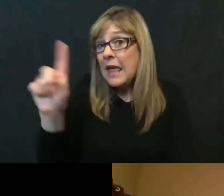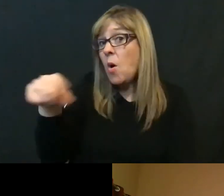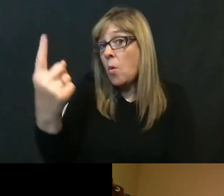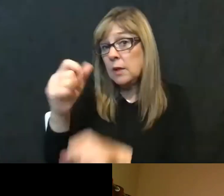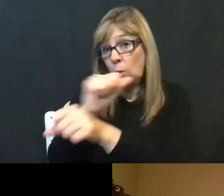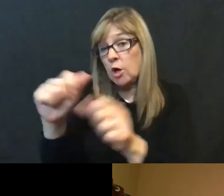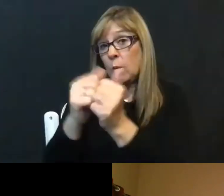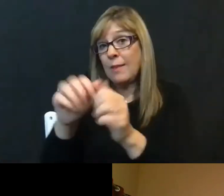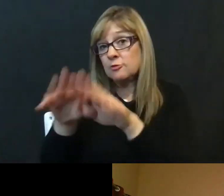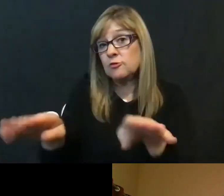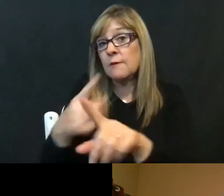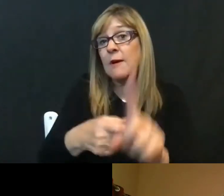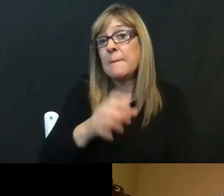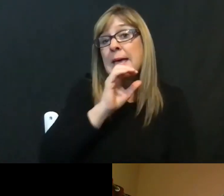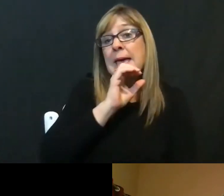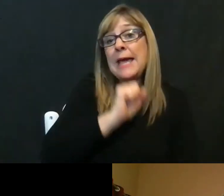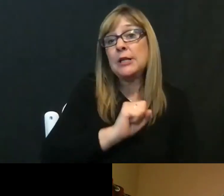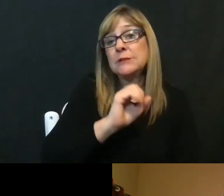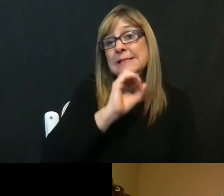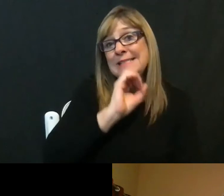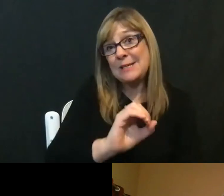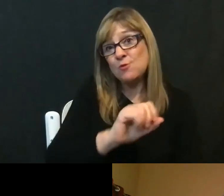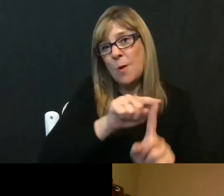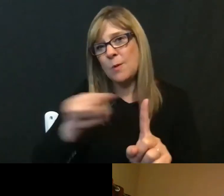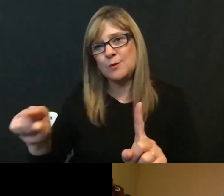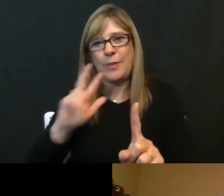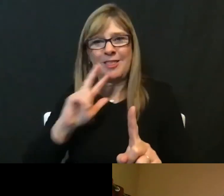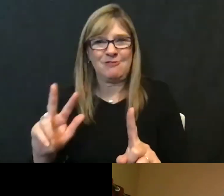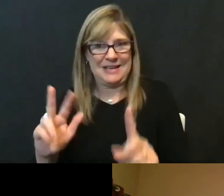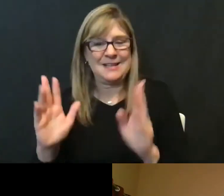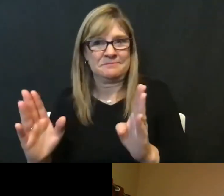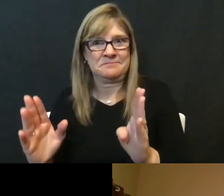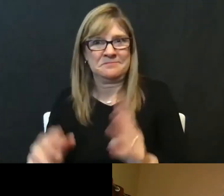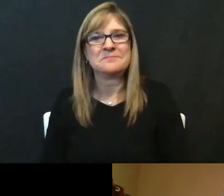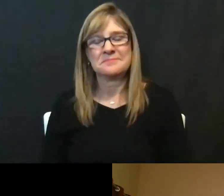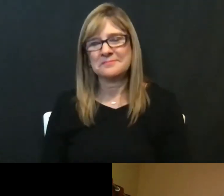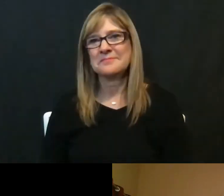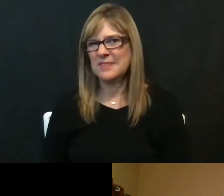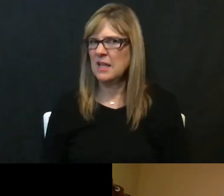between the ages of zero and three. Okay. >> And they can get you,